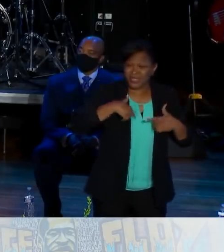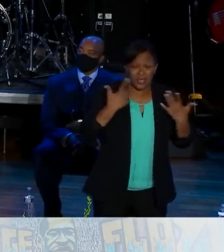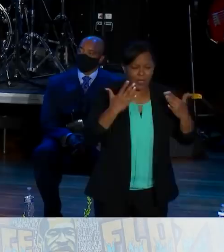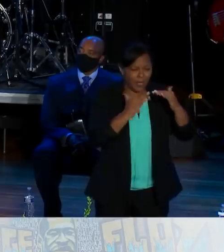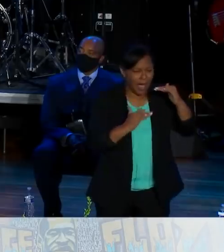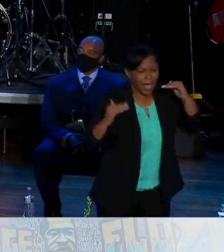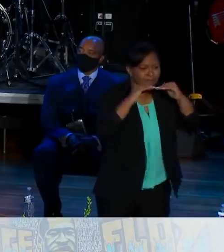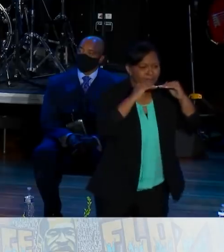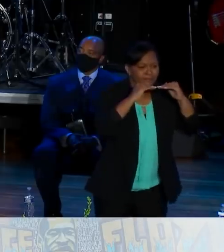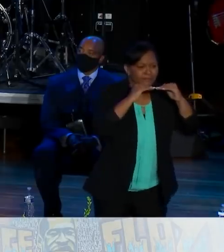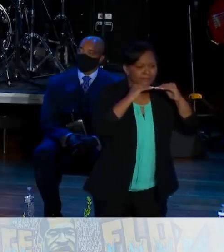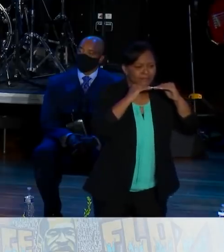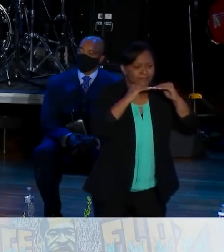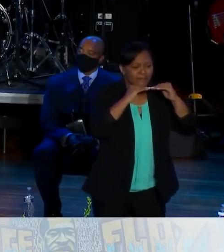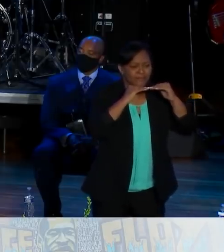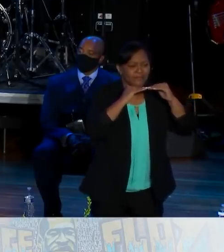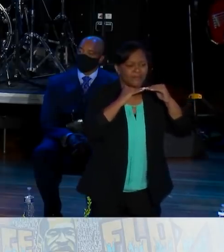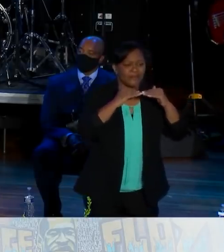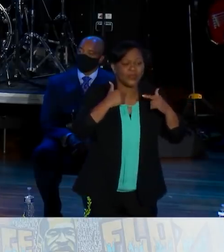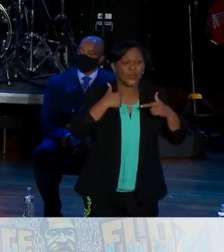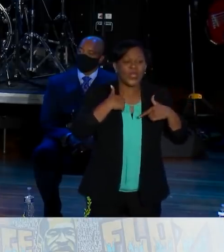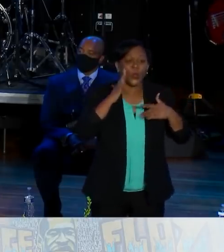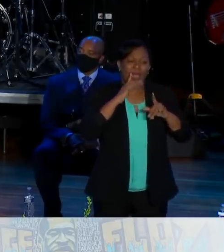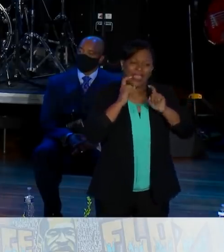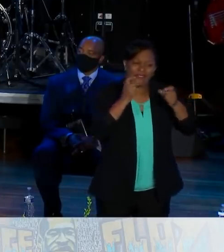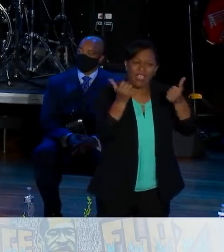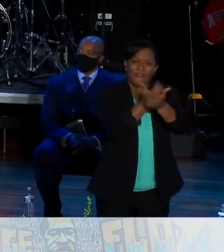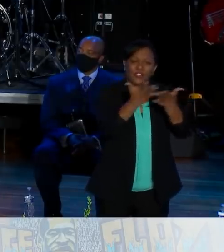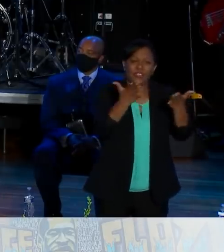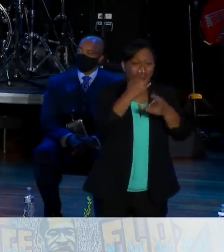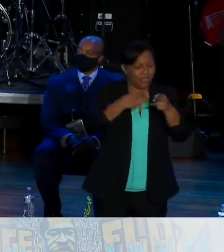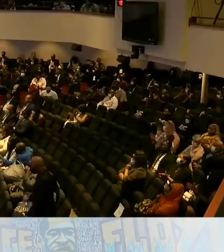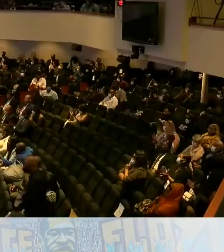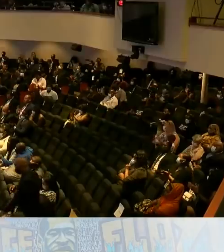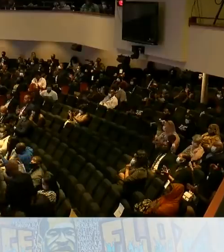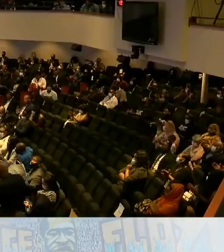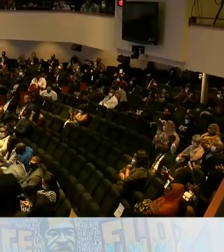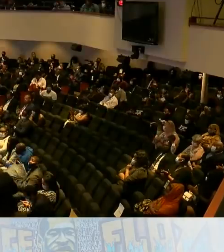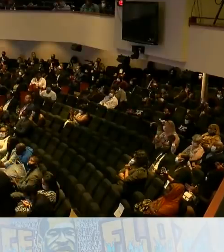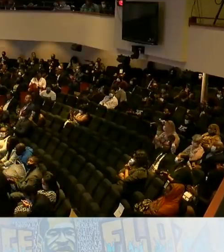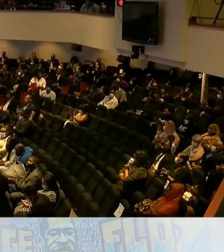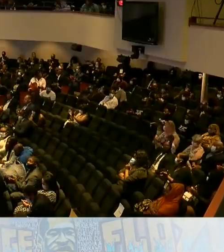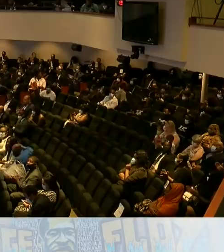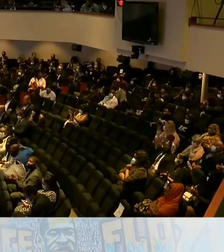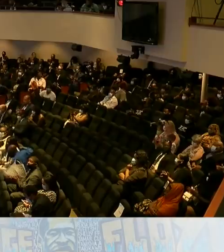AND CHANGE ALL OUR HEARTS UNTIL THEY MATCH YOUR HEART. WE ASK ALL THESE THINGS IN THE